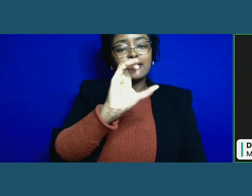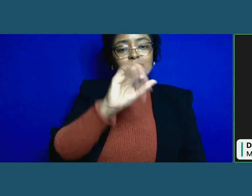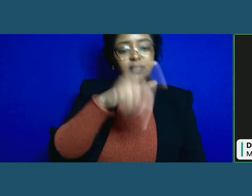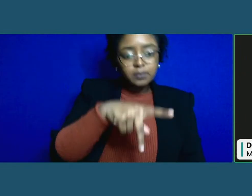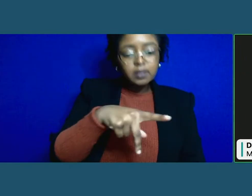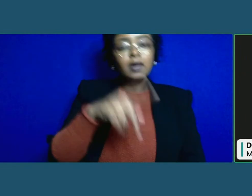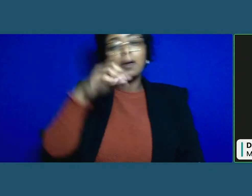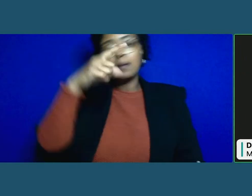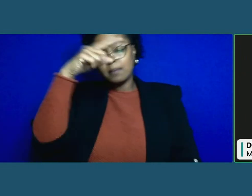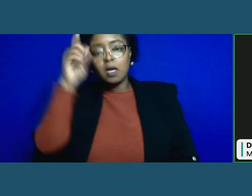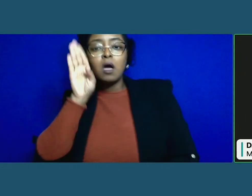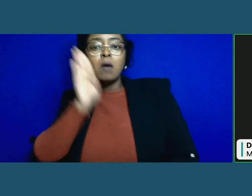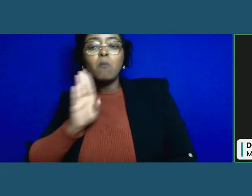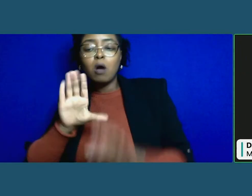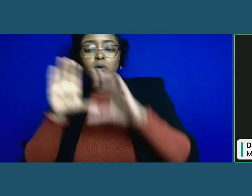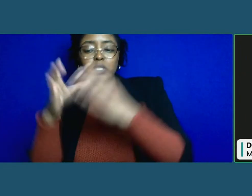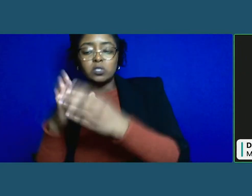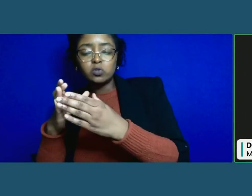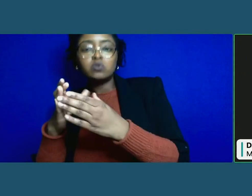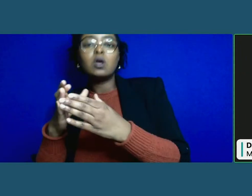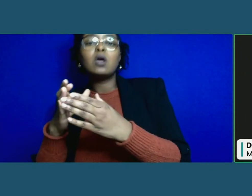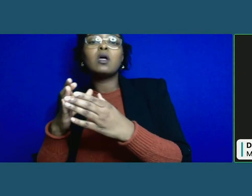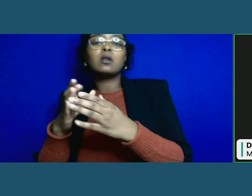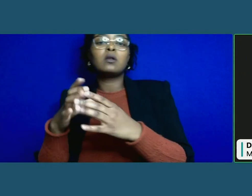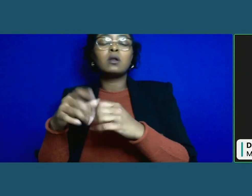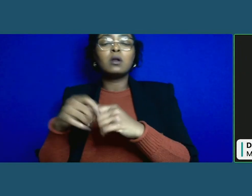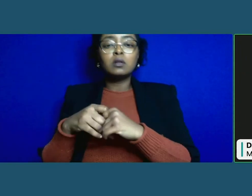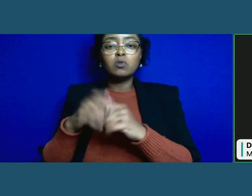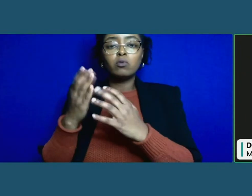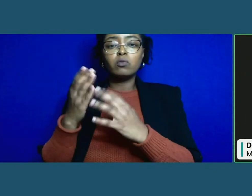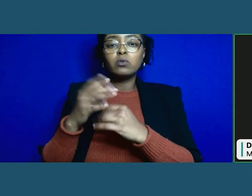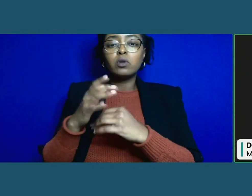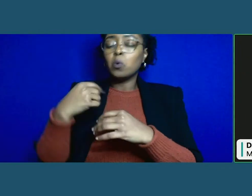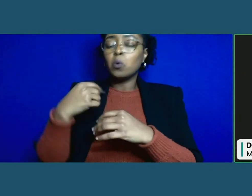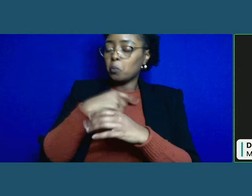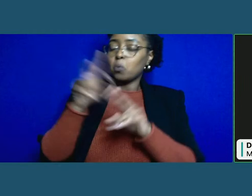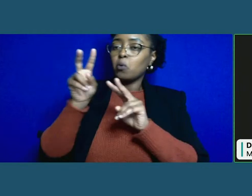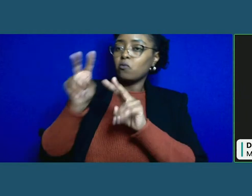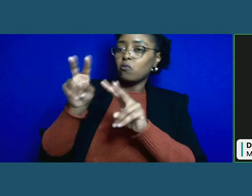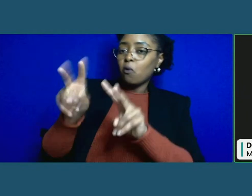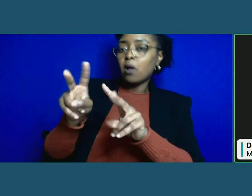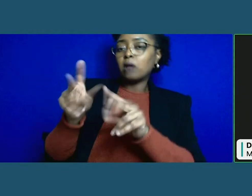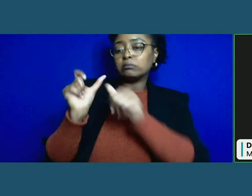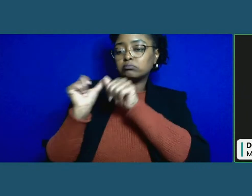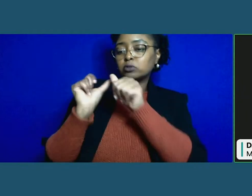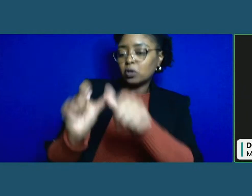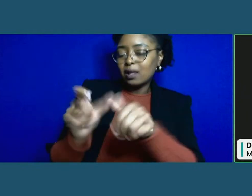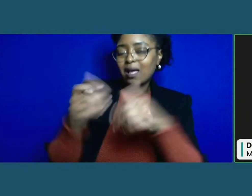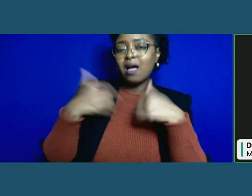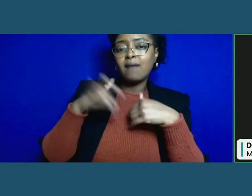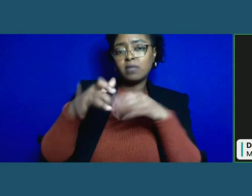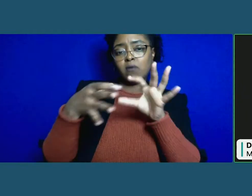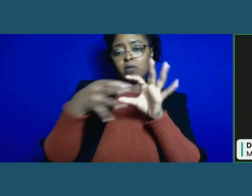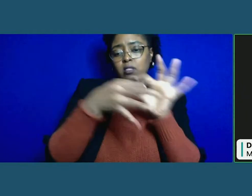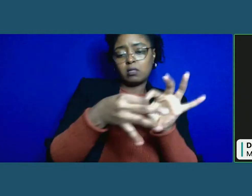worked with the CCP identity, Black and Brown Coalition over time, and the board of Education